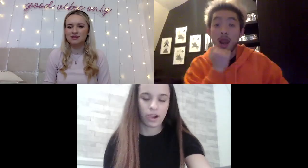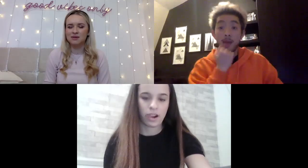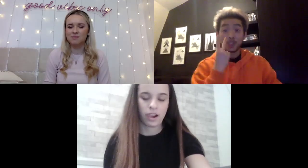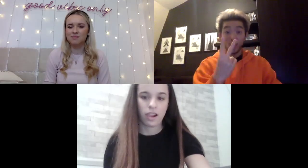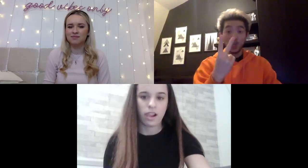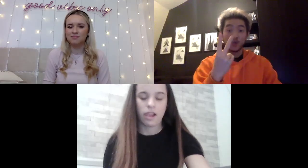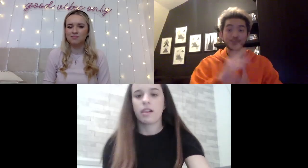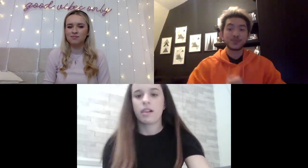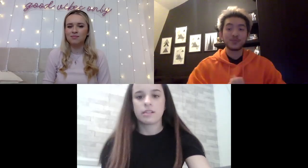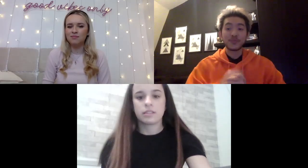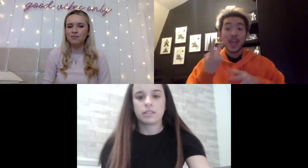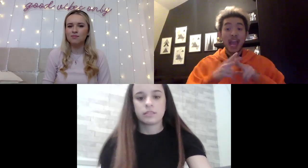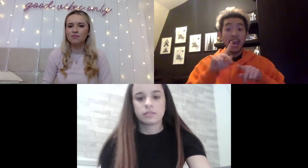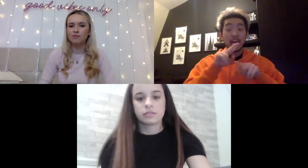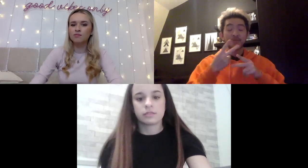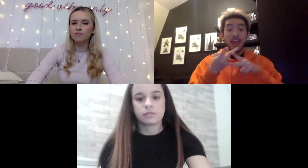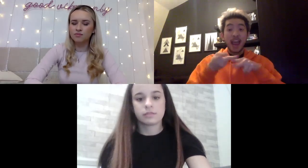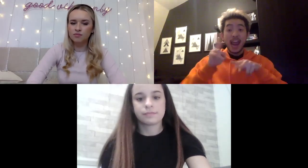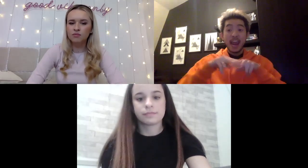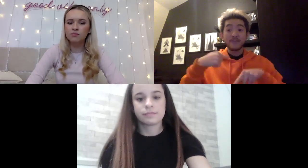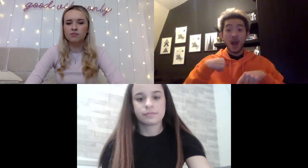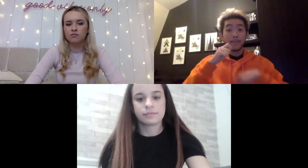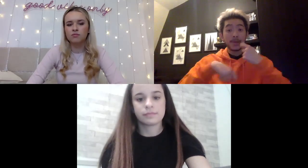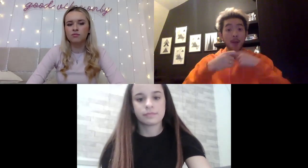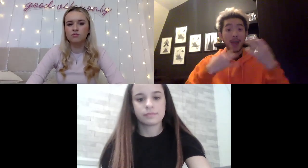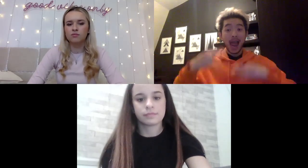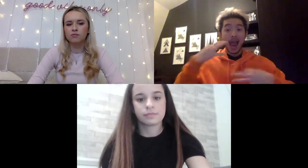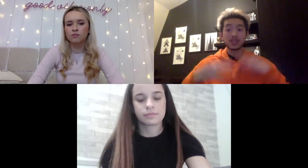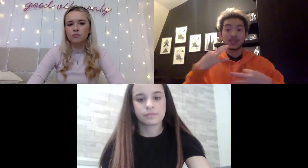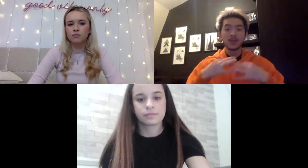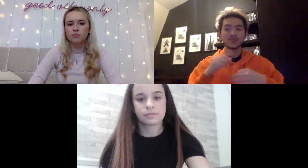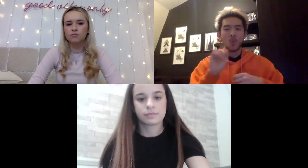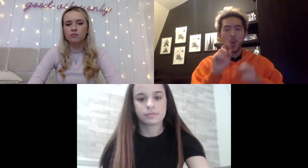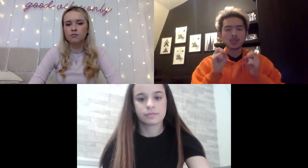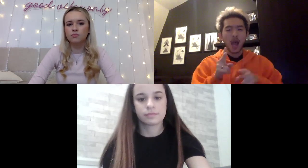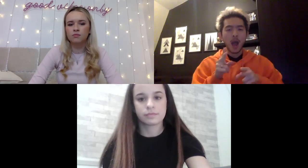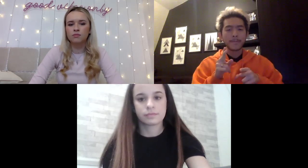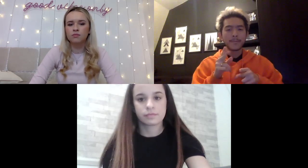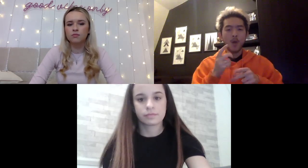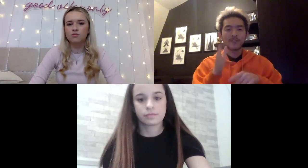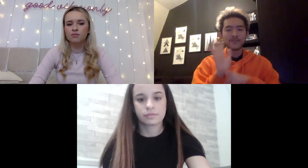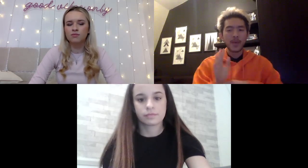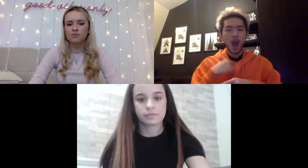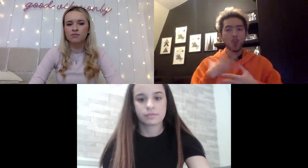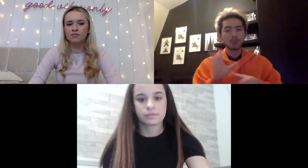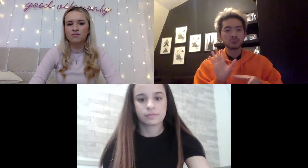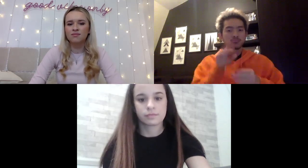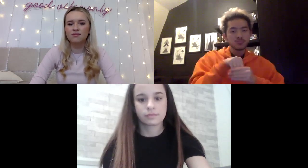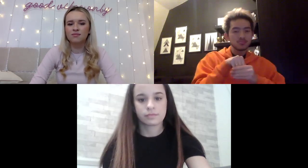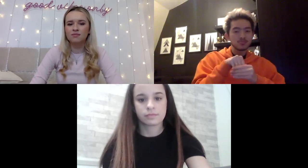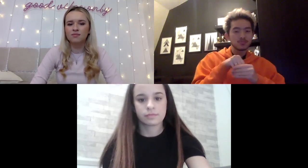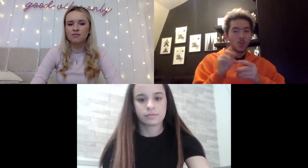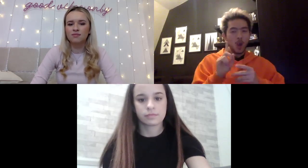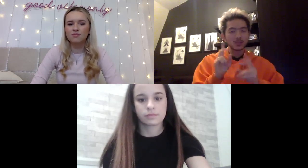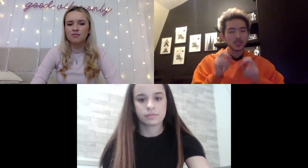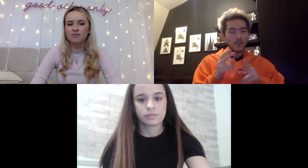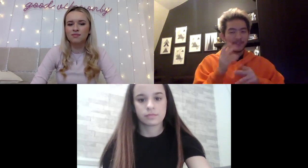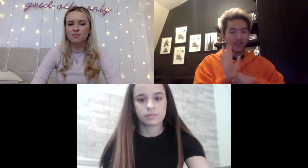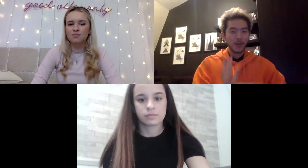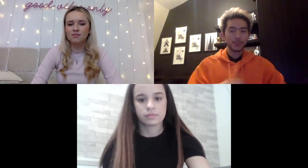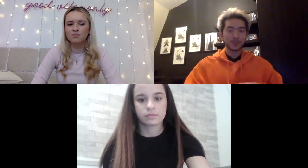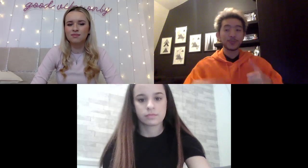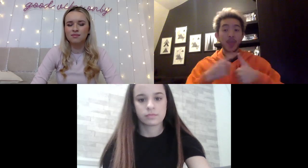B: If I become an actor, what type of film would I want to be a part of?